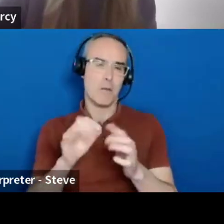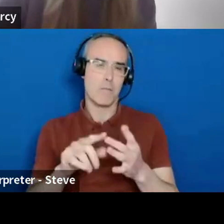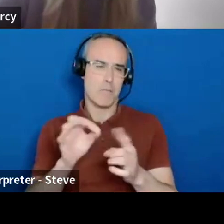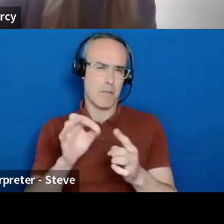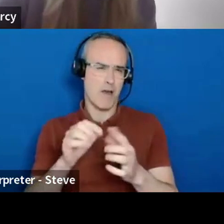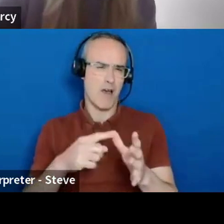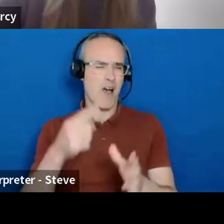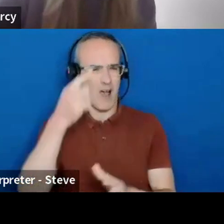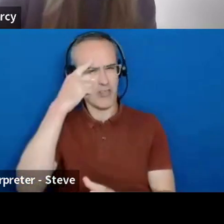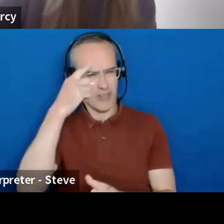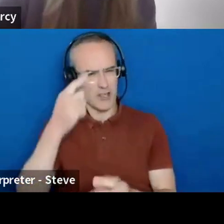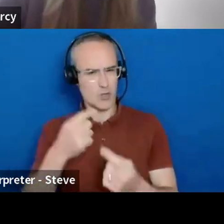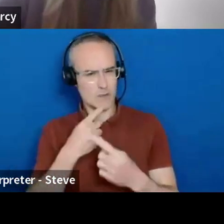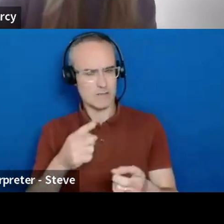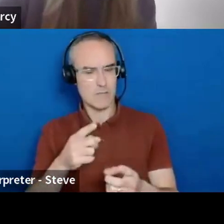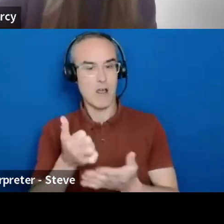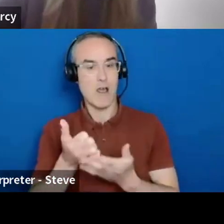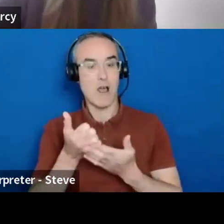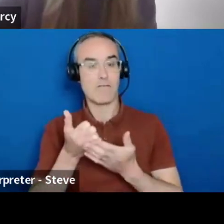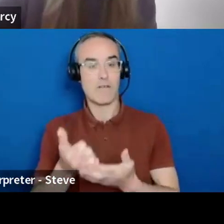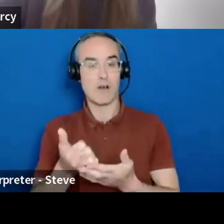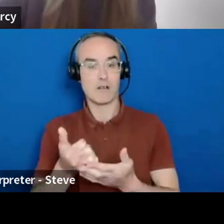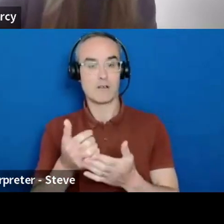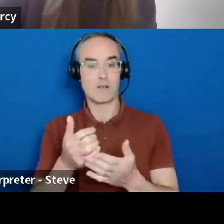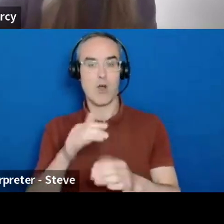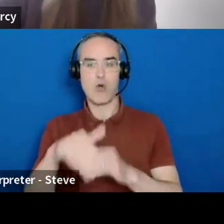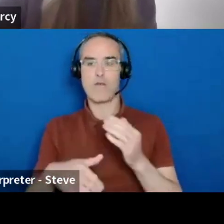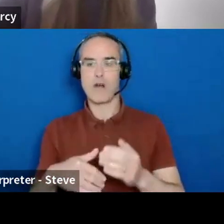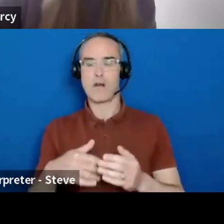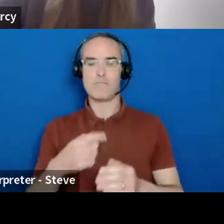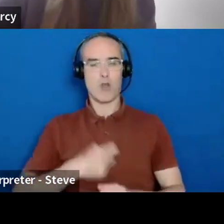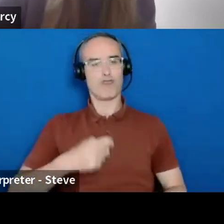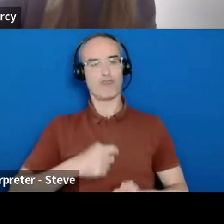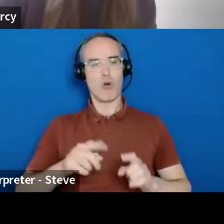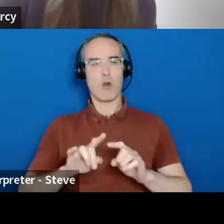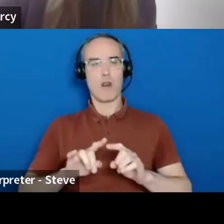but any sort of advice for steppingstone-type roles so like being on the,